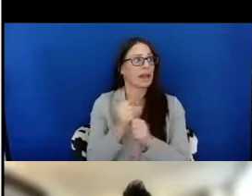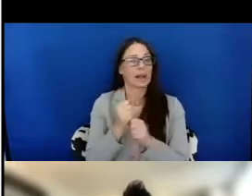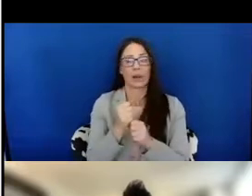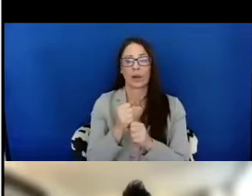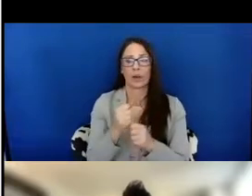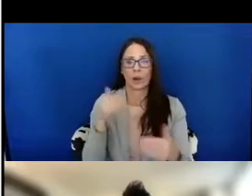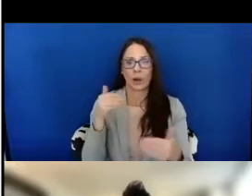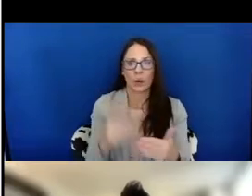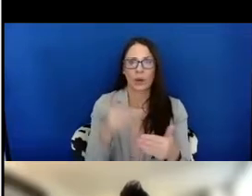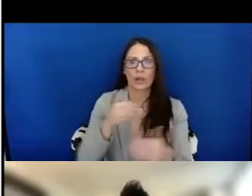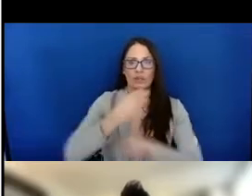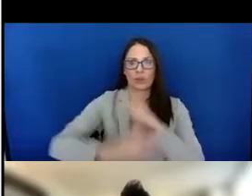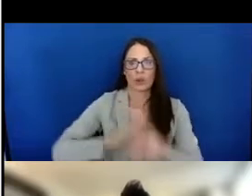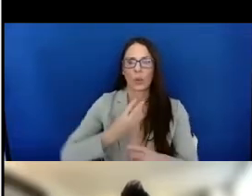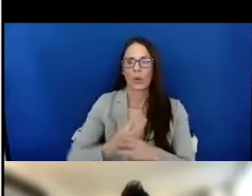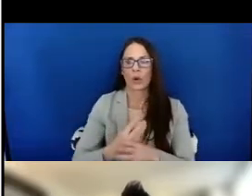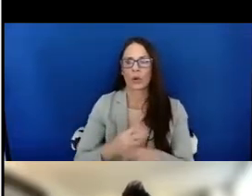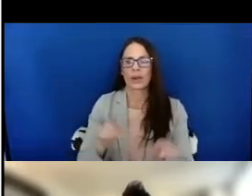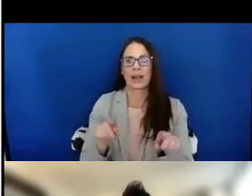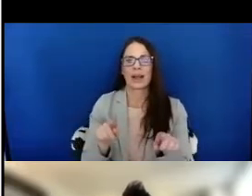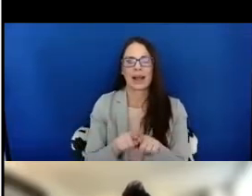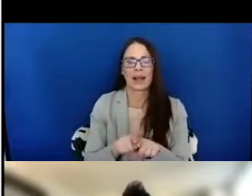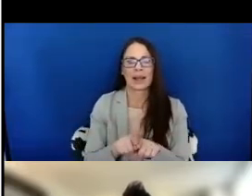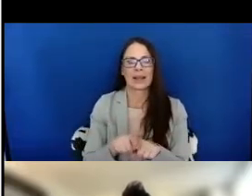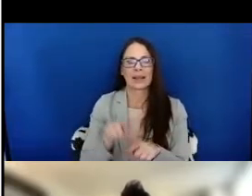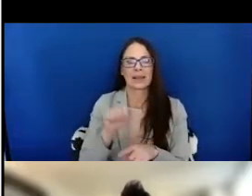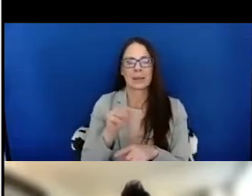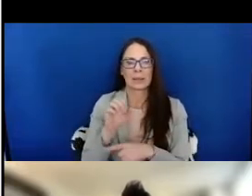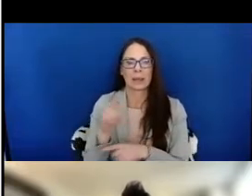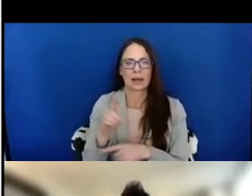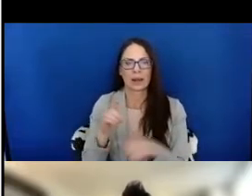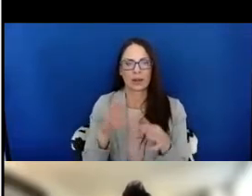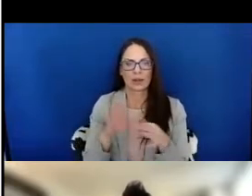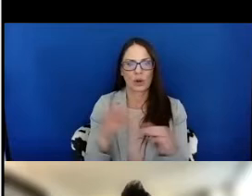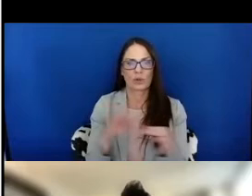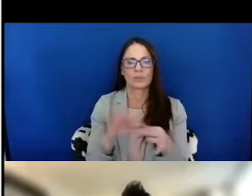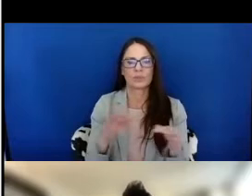15:30:22 the world that as a med notes points to a pass that is behind that is prior to